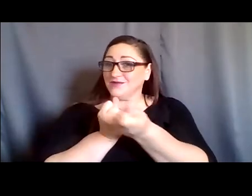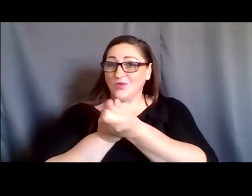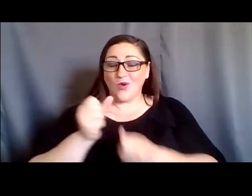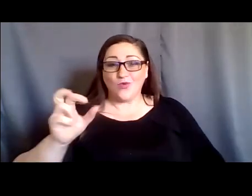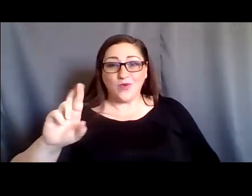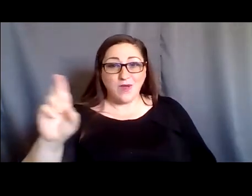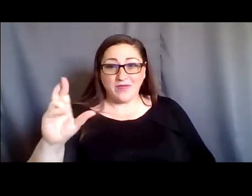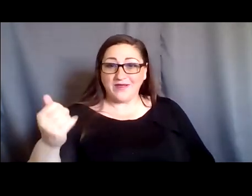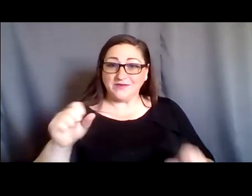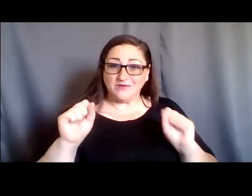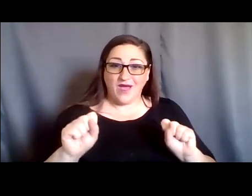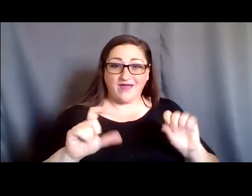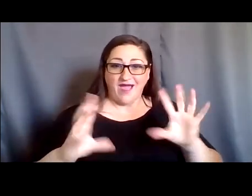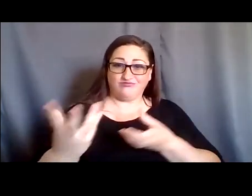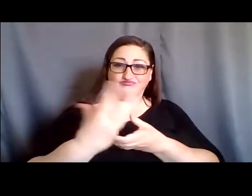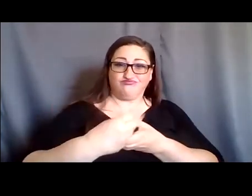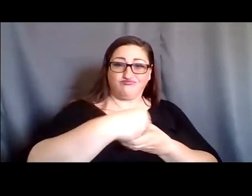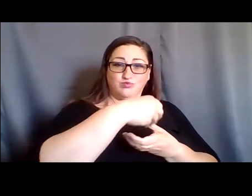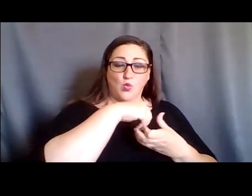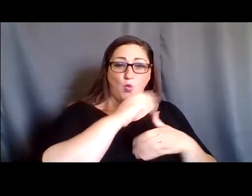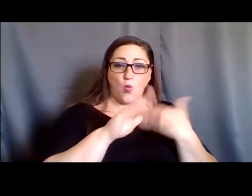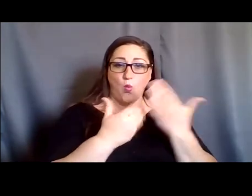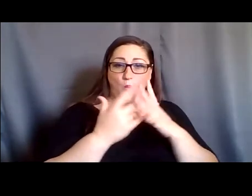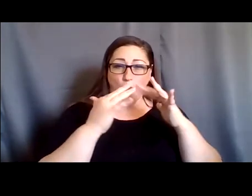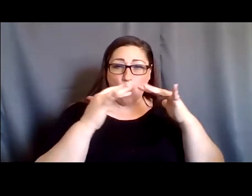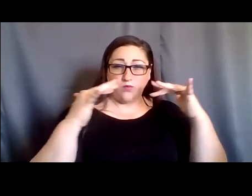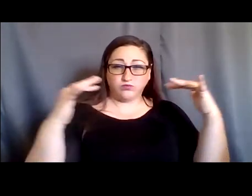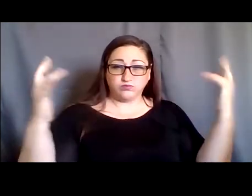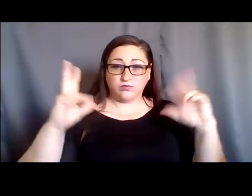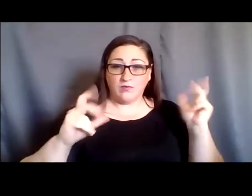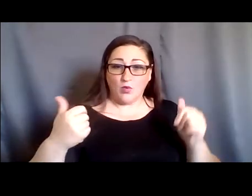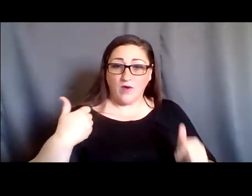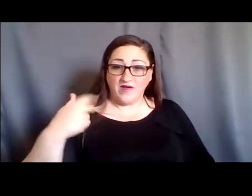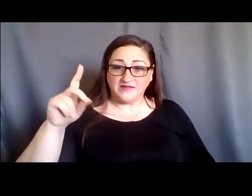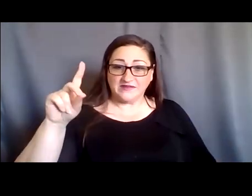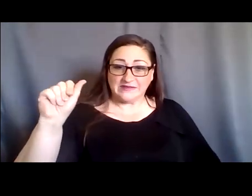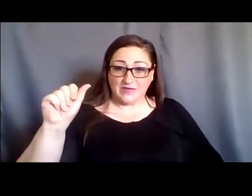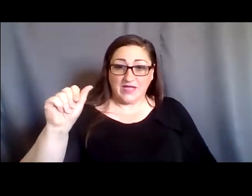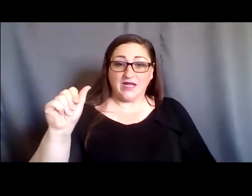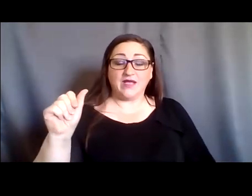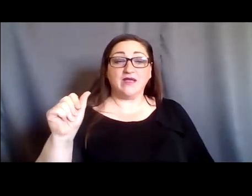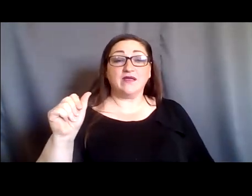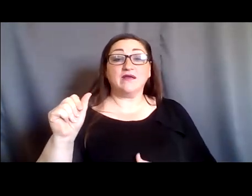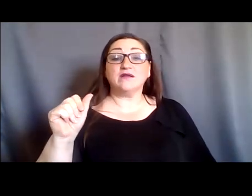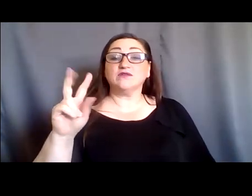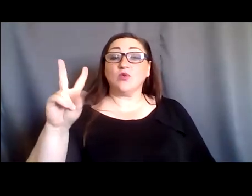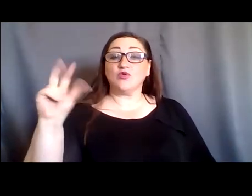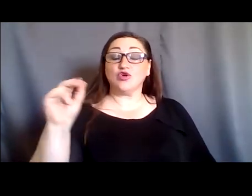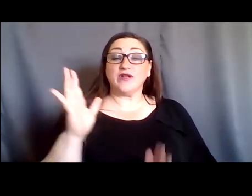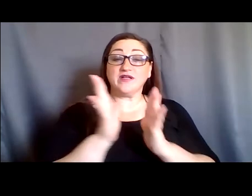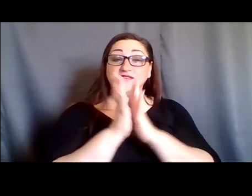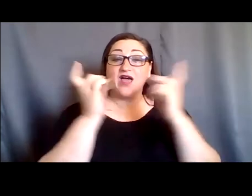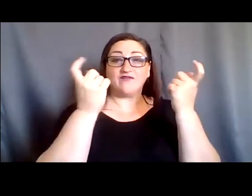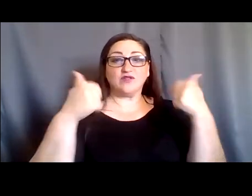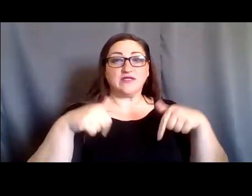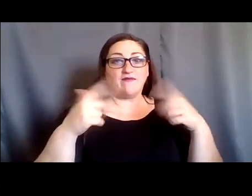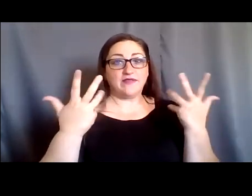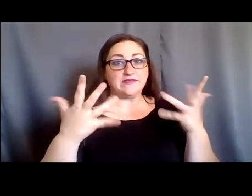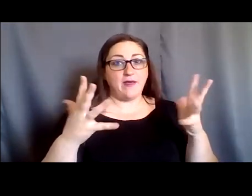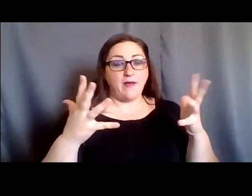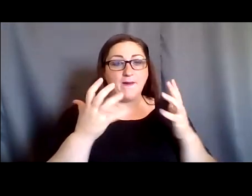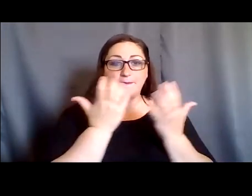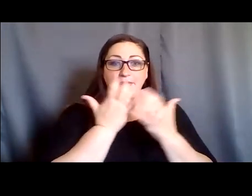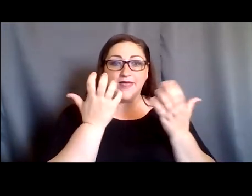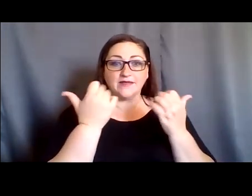2020 celebrates the 30th anniversary of this amazing moment,